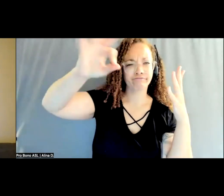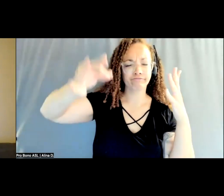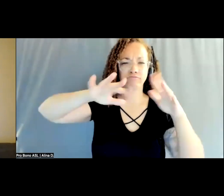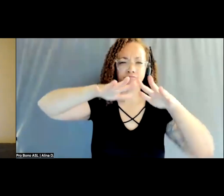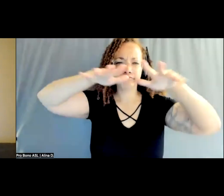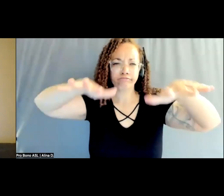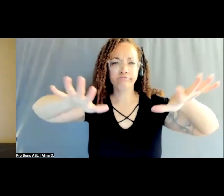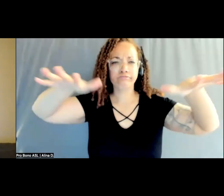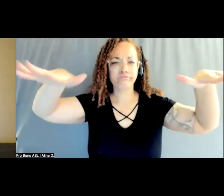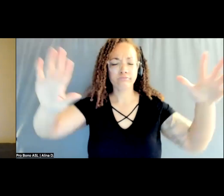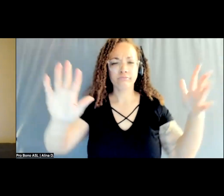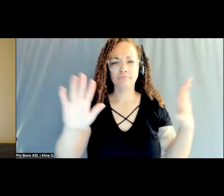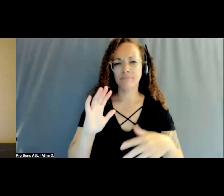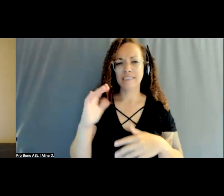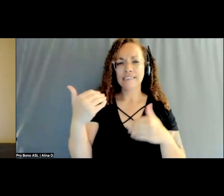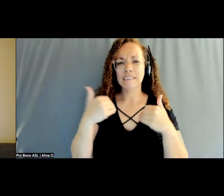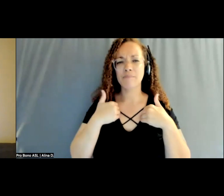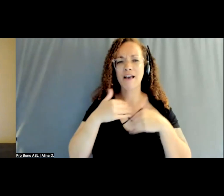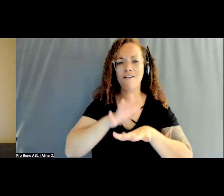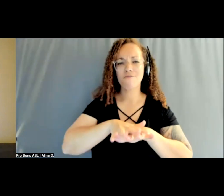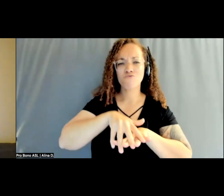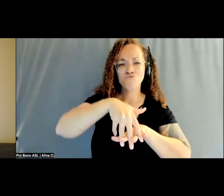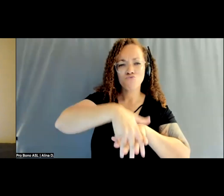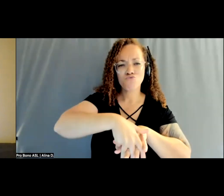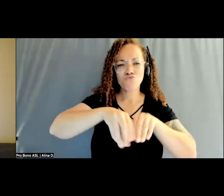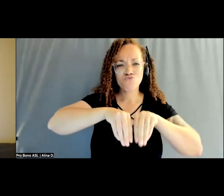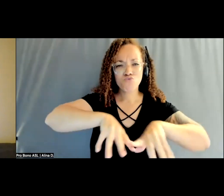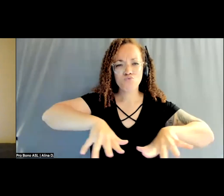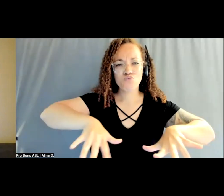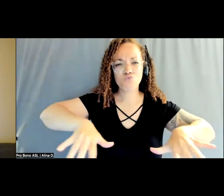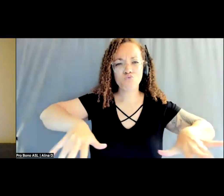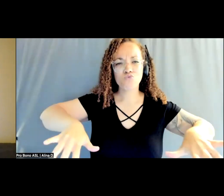near the roots & bend back with the wind, too. all of us